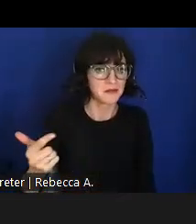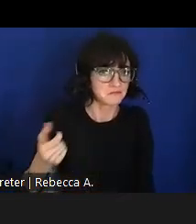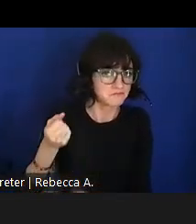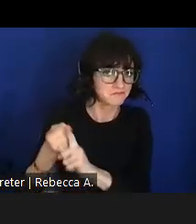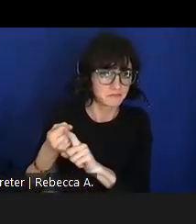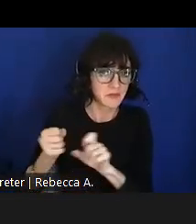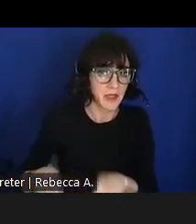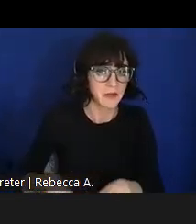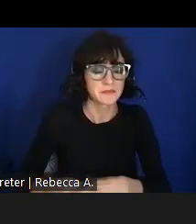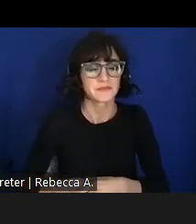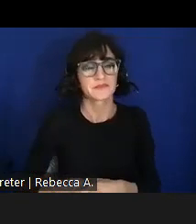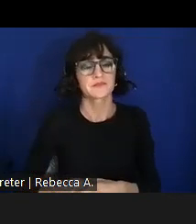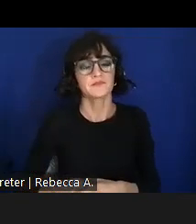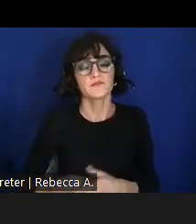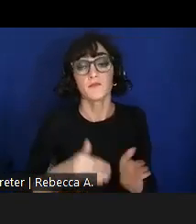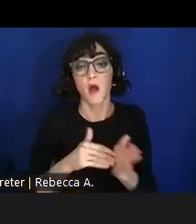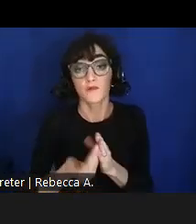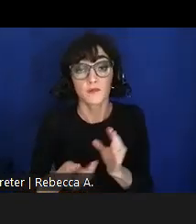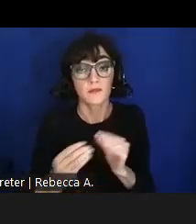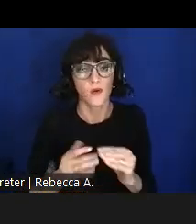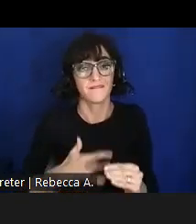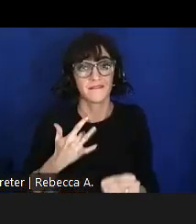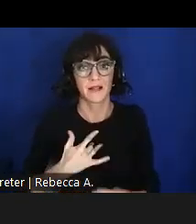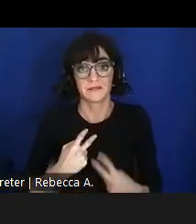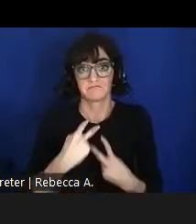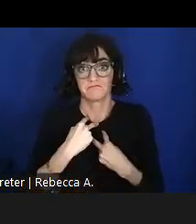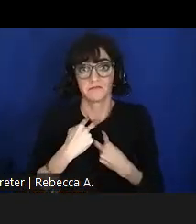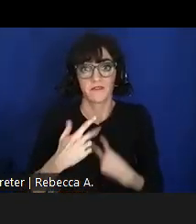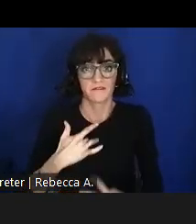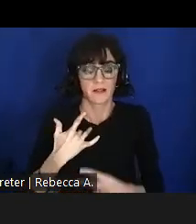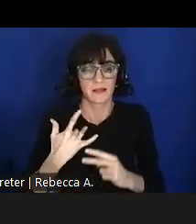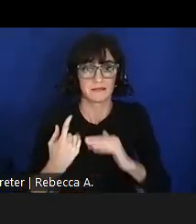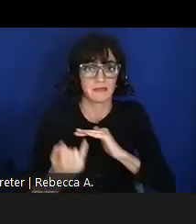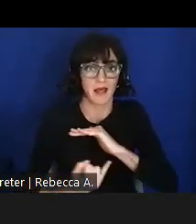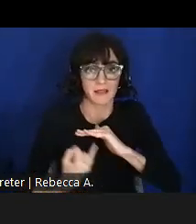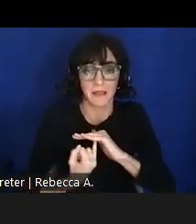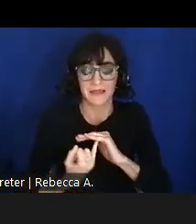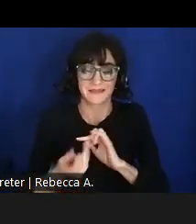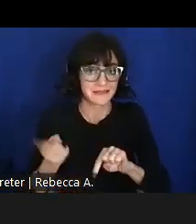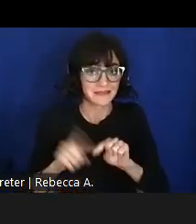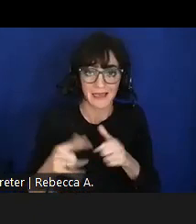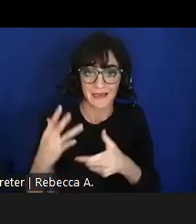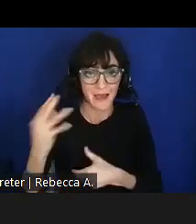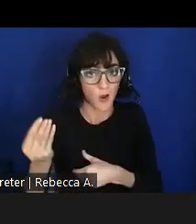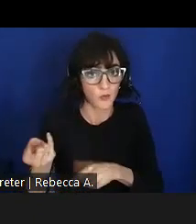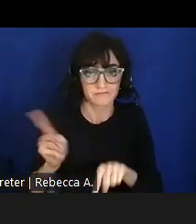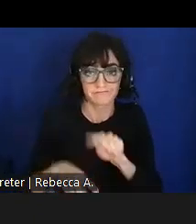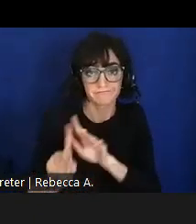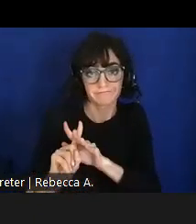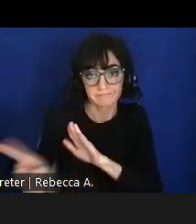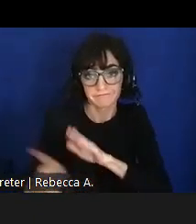or feelings of isolation and entrapment, it creates barriers to economic stability